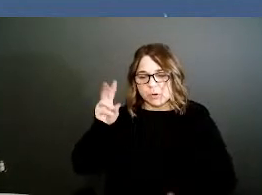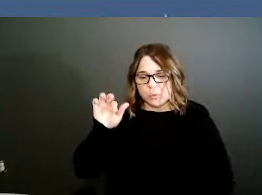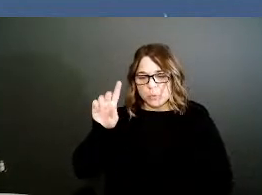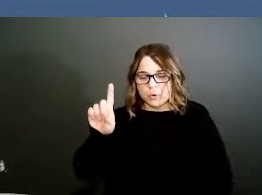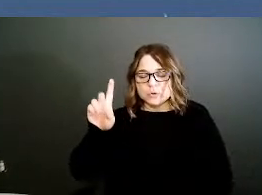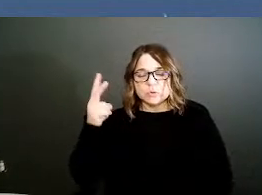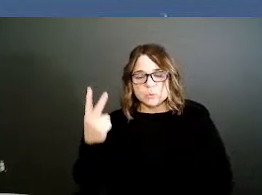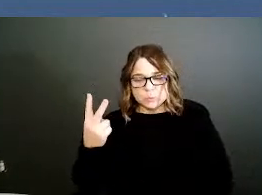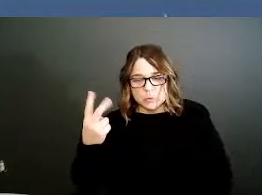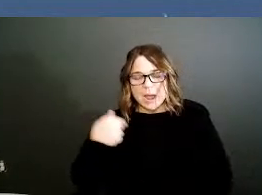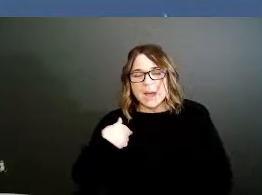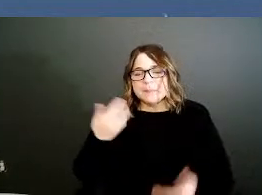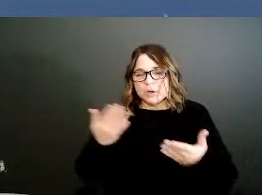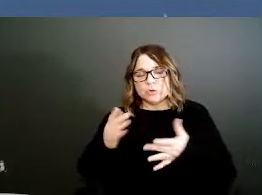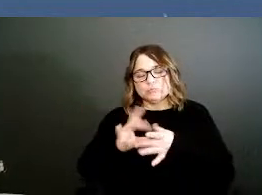IS READY TO PUT THEIR MONEY WHERE THEIR MOUTH IS.